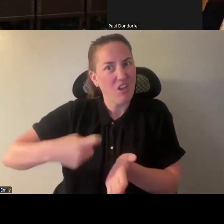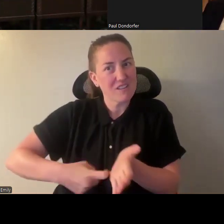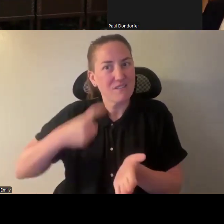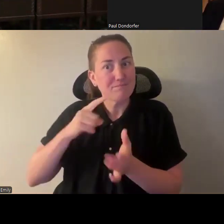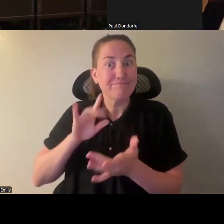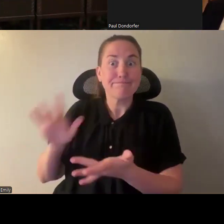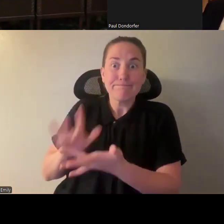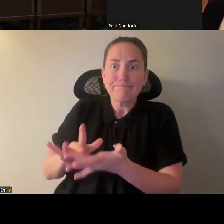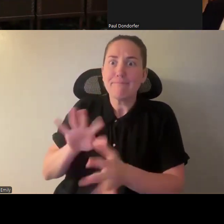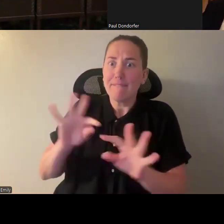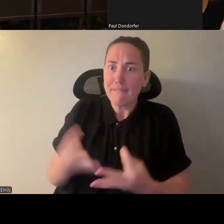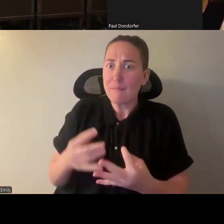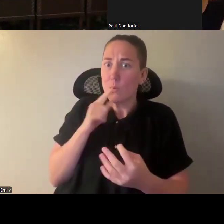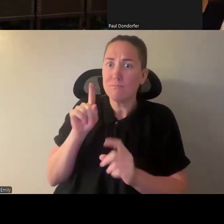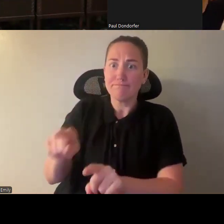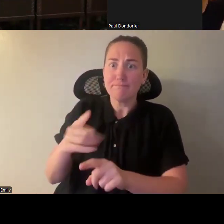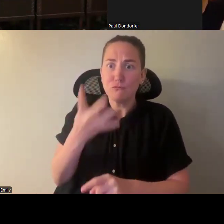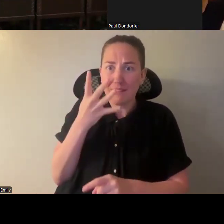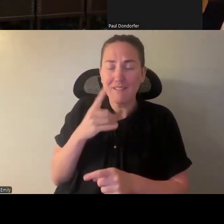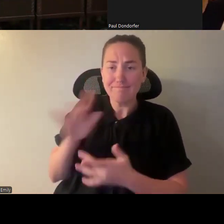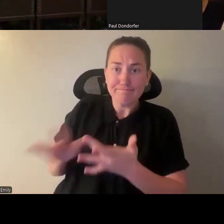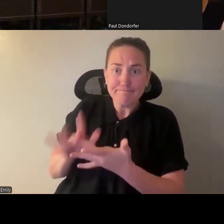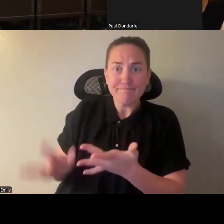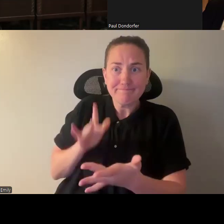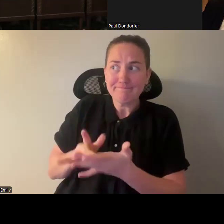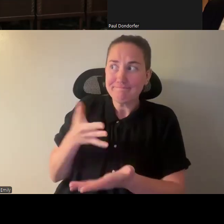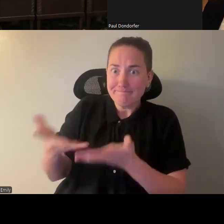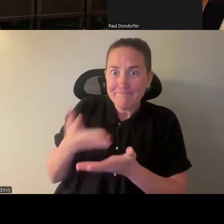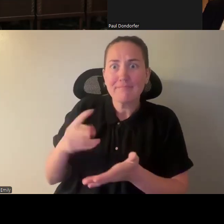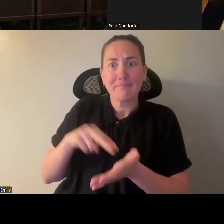with their loved ones at the jail And staying in touch with their loved ones keeps our entire